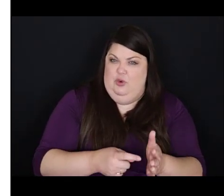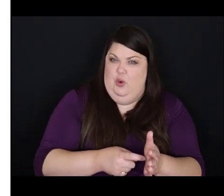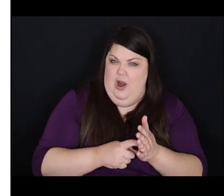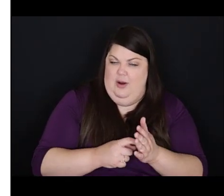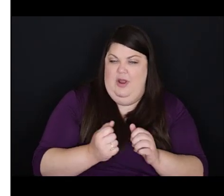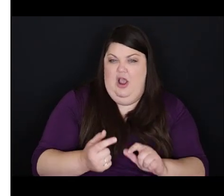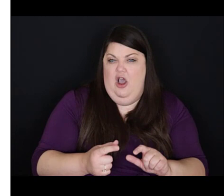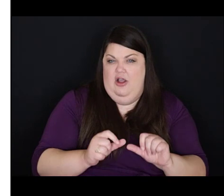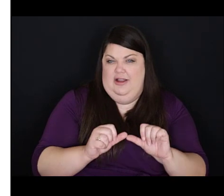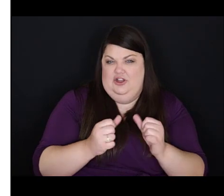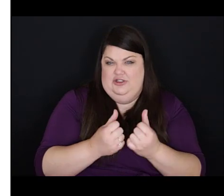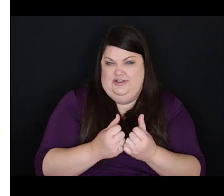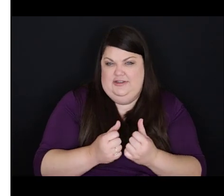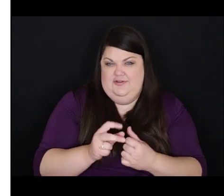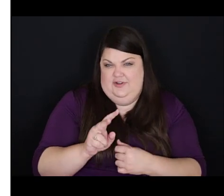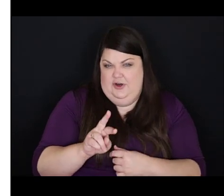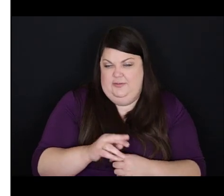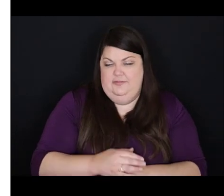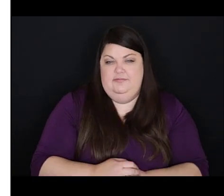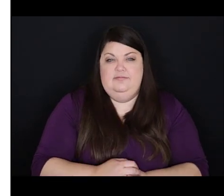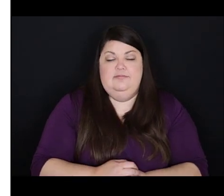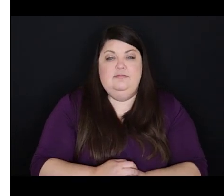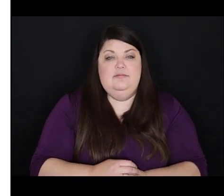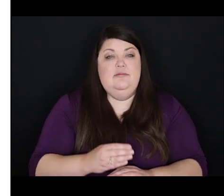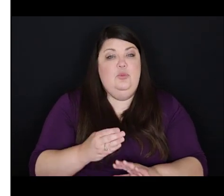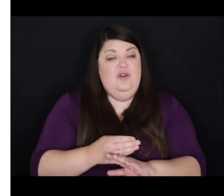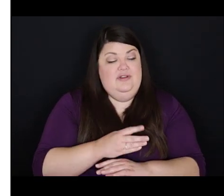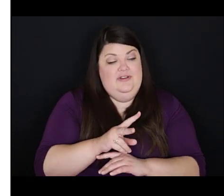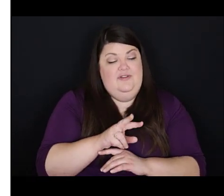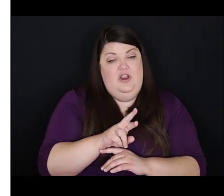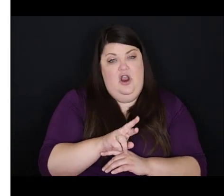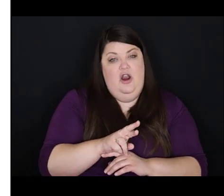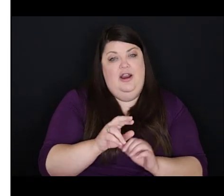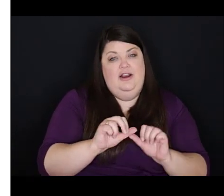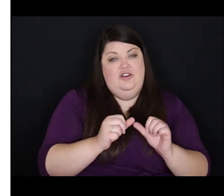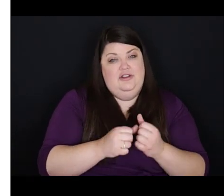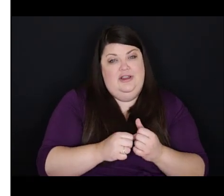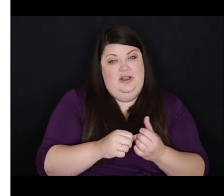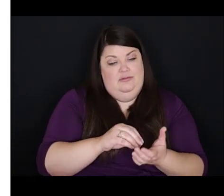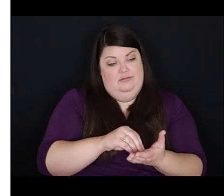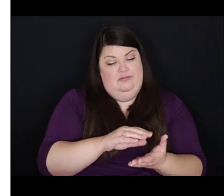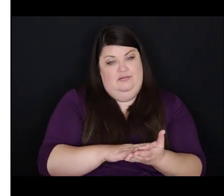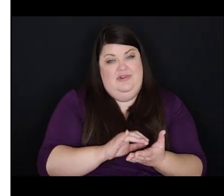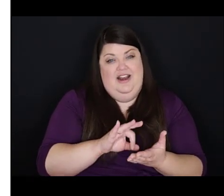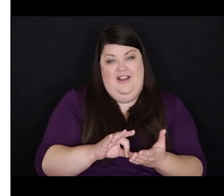Previously, the VR agency would indicate as to whether the agency would be able to serve